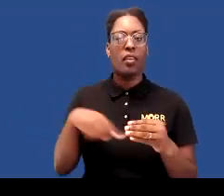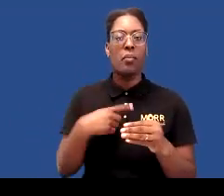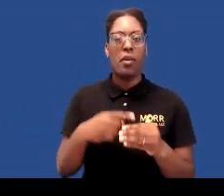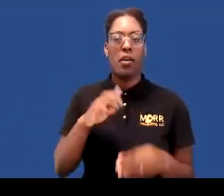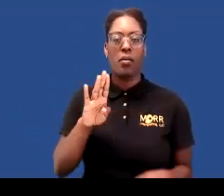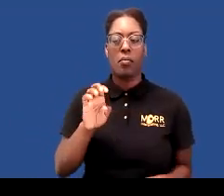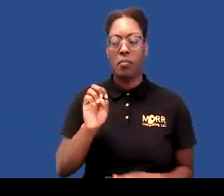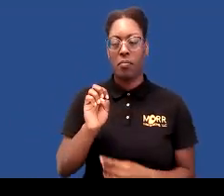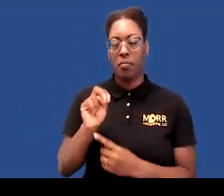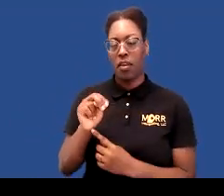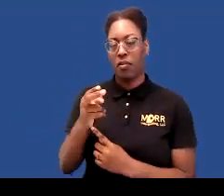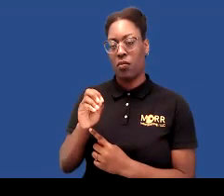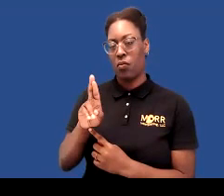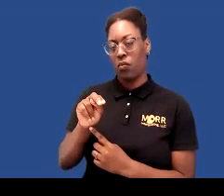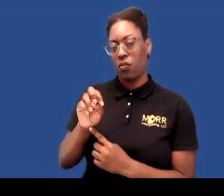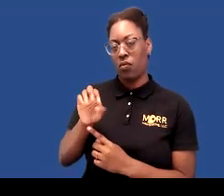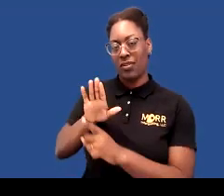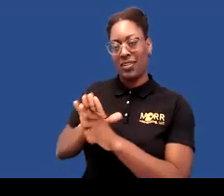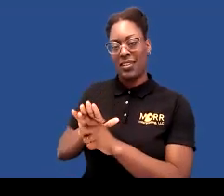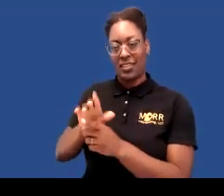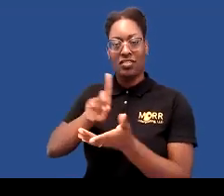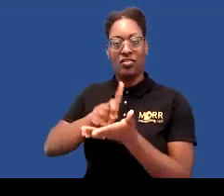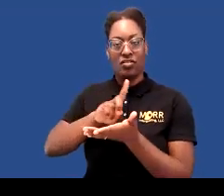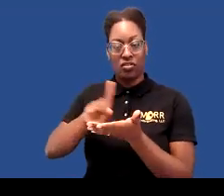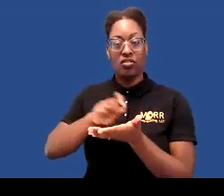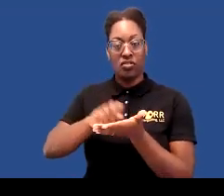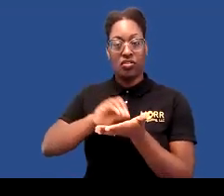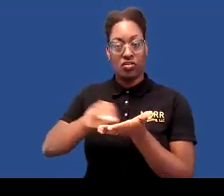where he links he does an activity theoretical analysis of